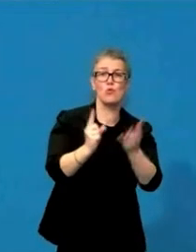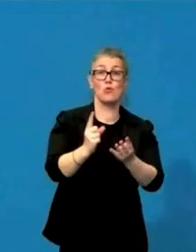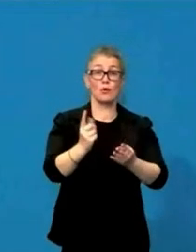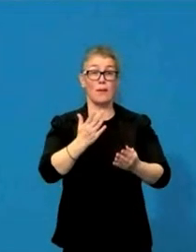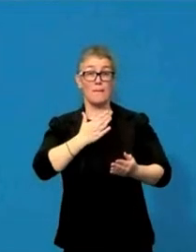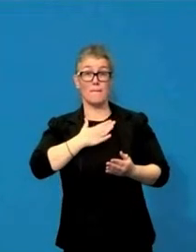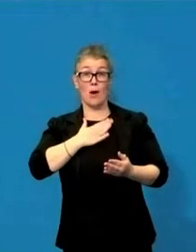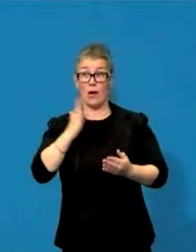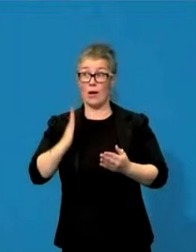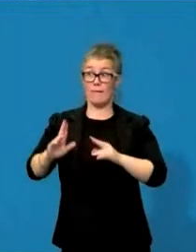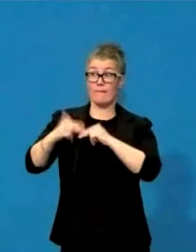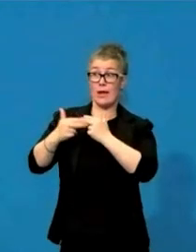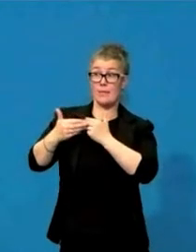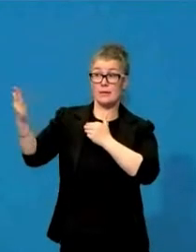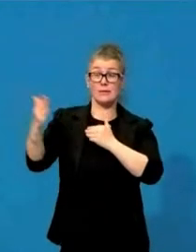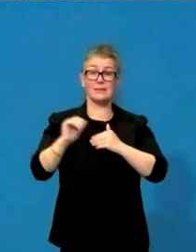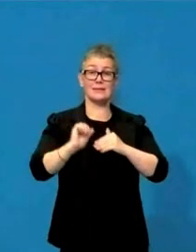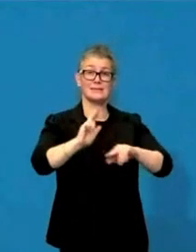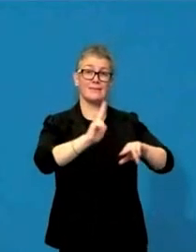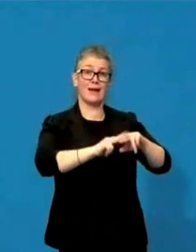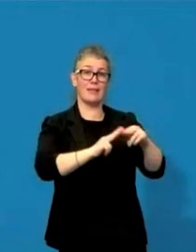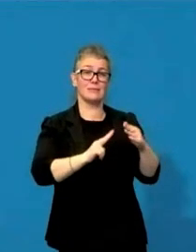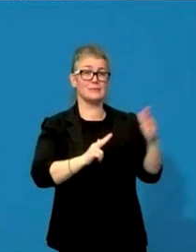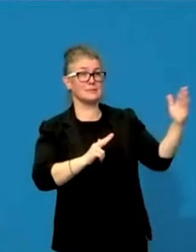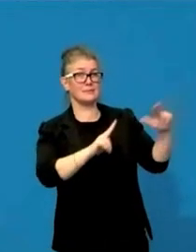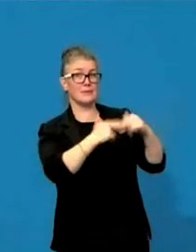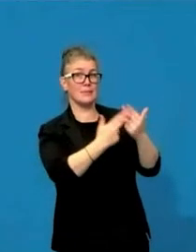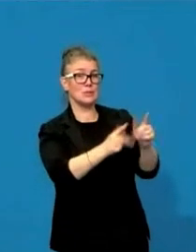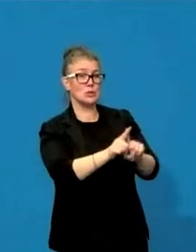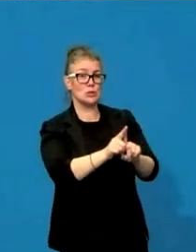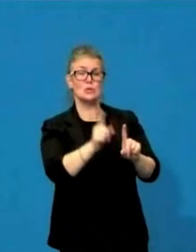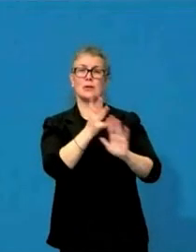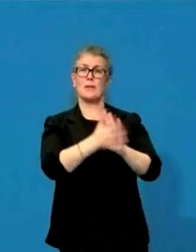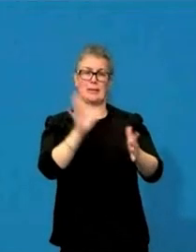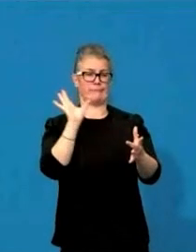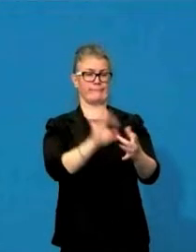And that he had connection, you know, to his own country here in Fitzroy.